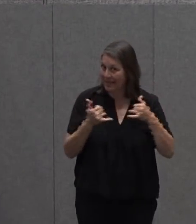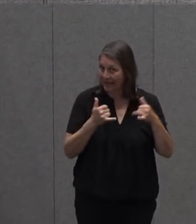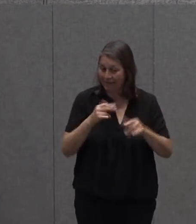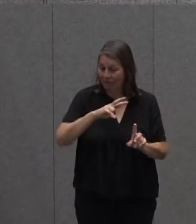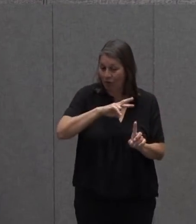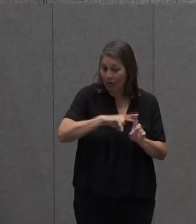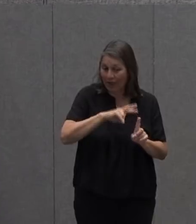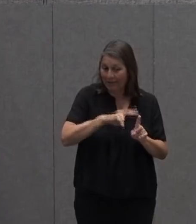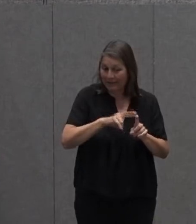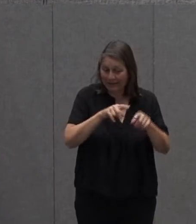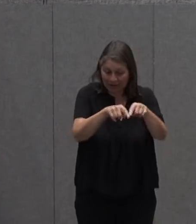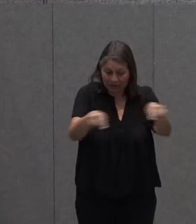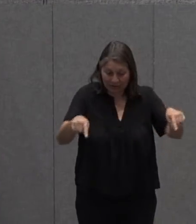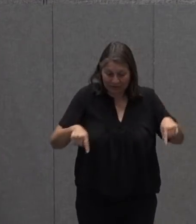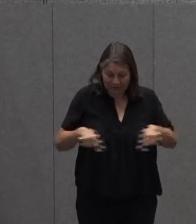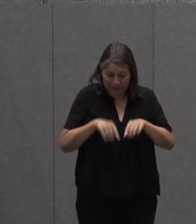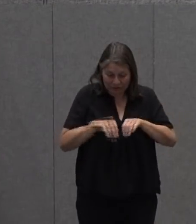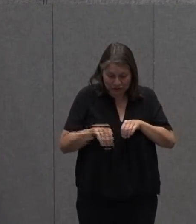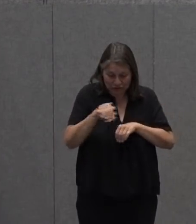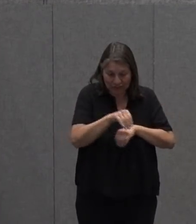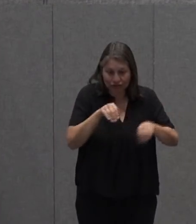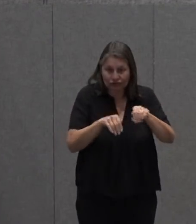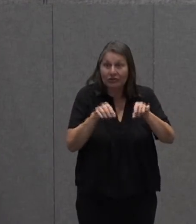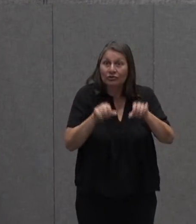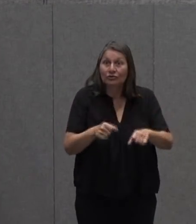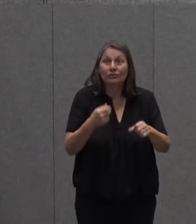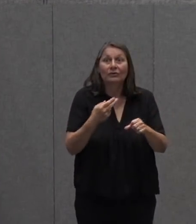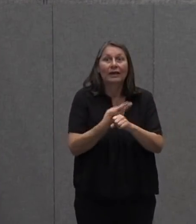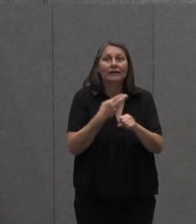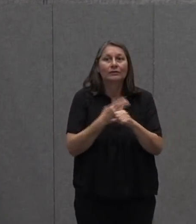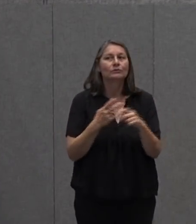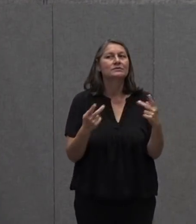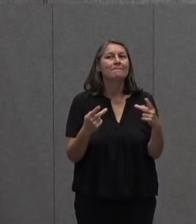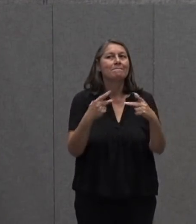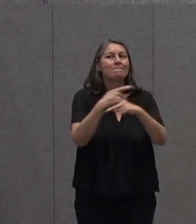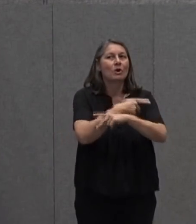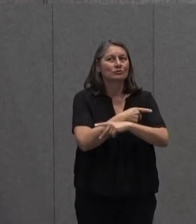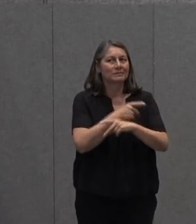what if you used multiplication facts or letter sounds?